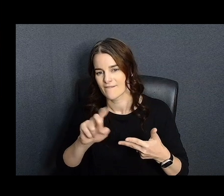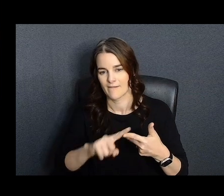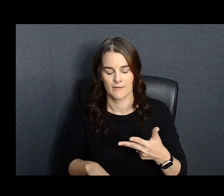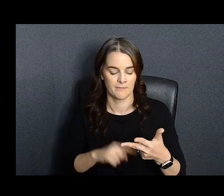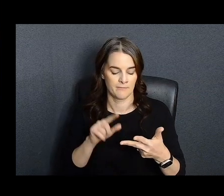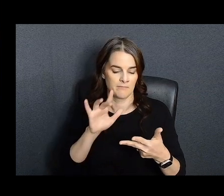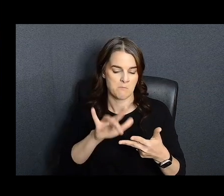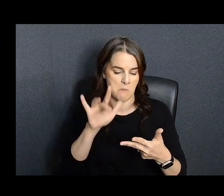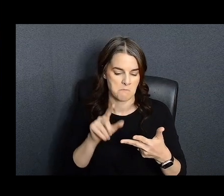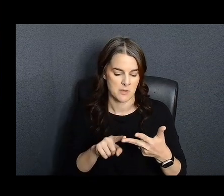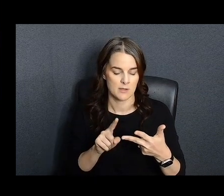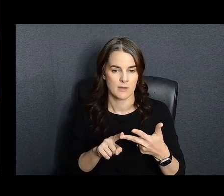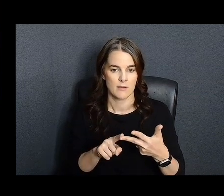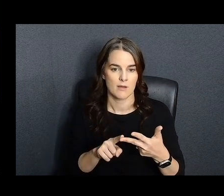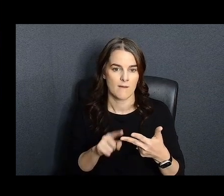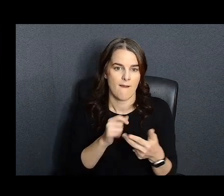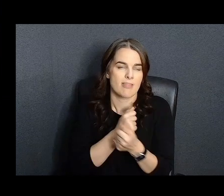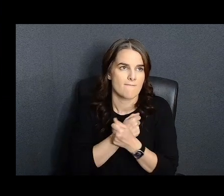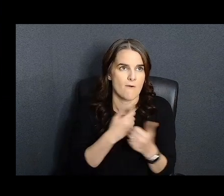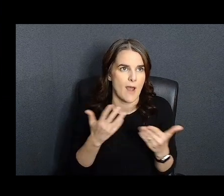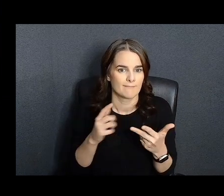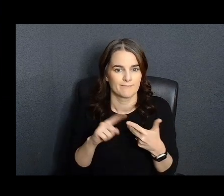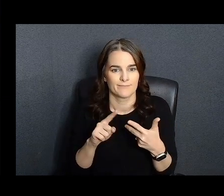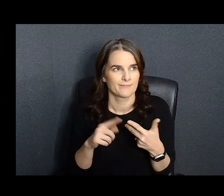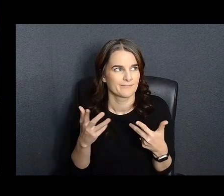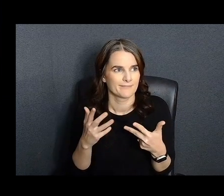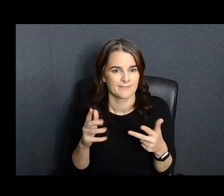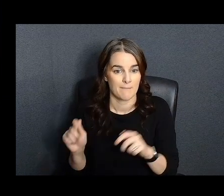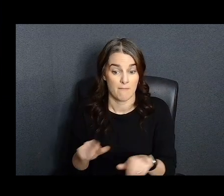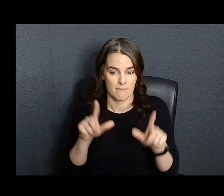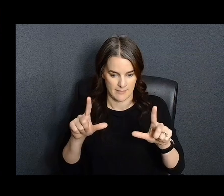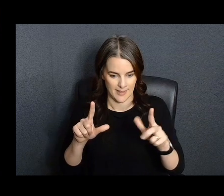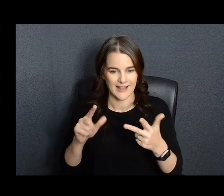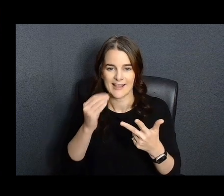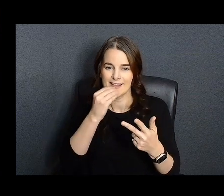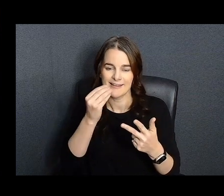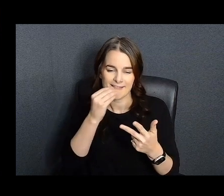Let's see. What do I love? I love eating. I love eating peanut butter.